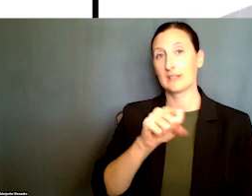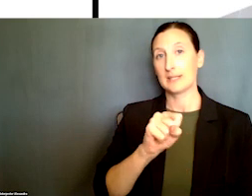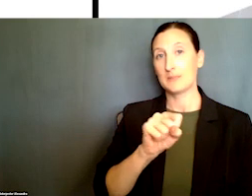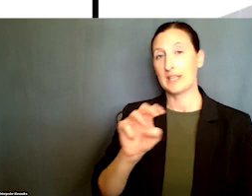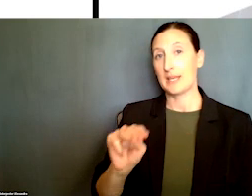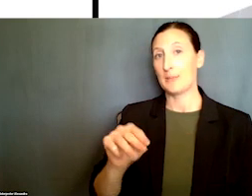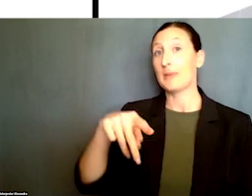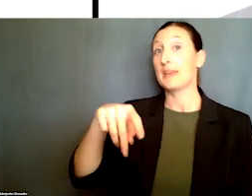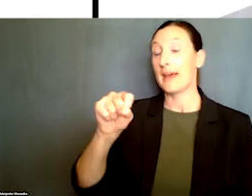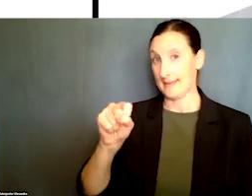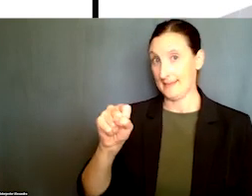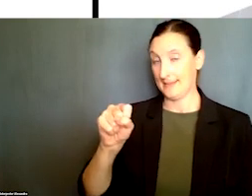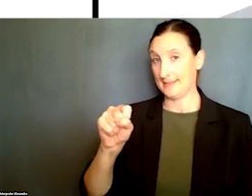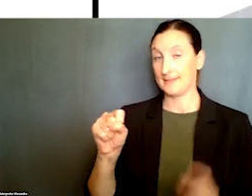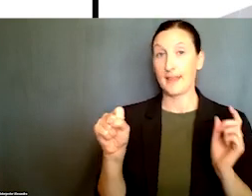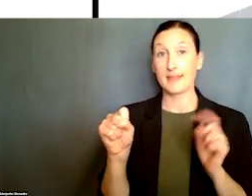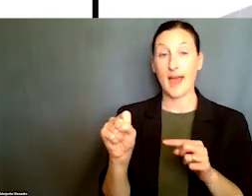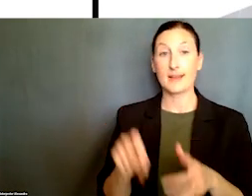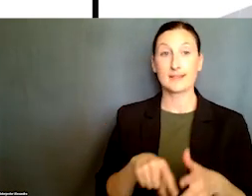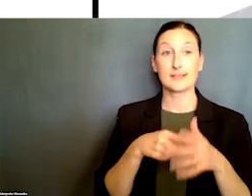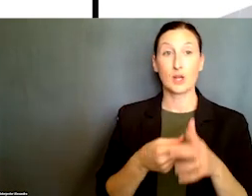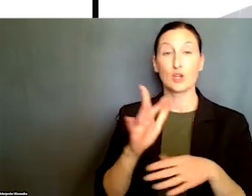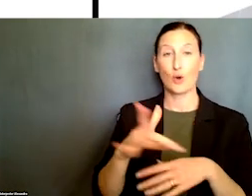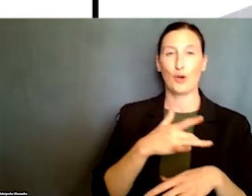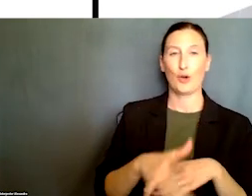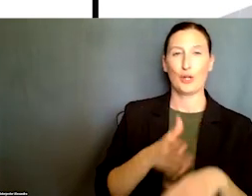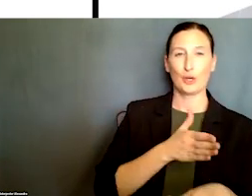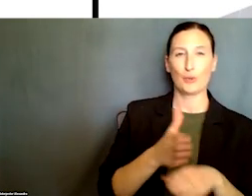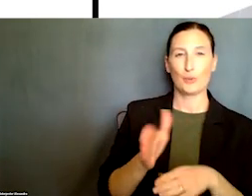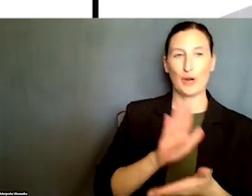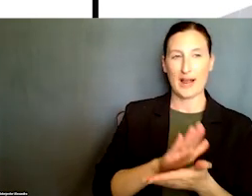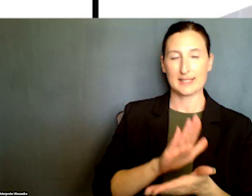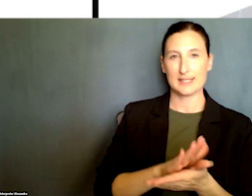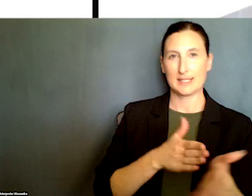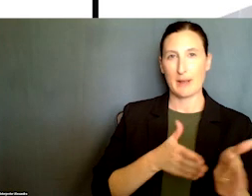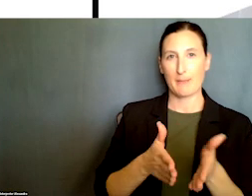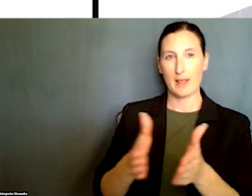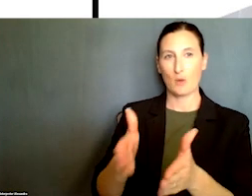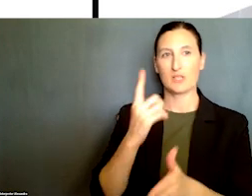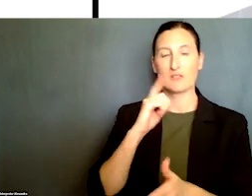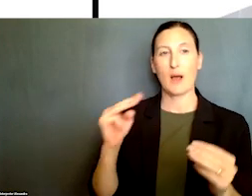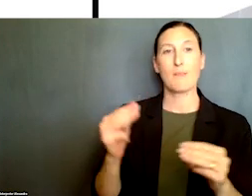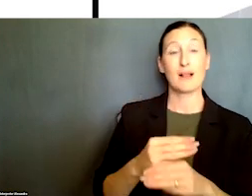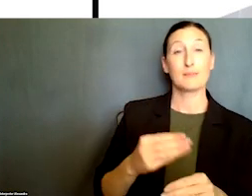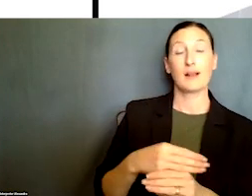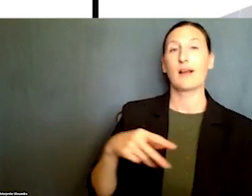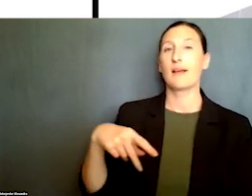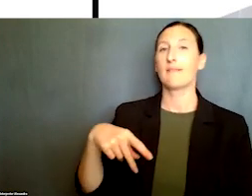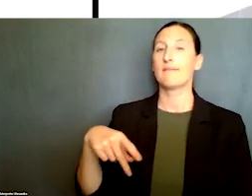This is launching the early career academic pathways in the mathematical and physical sciences.